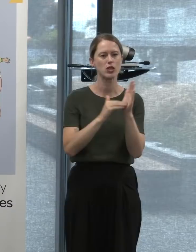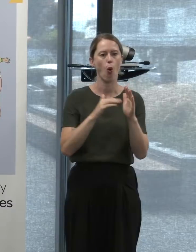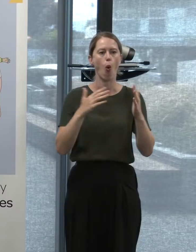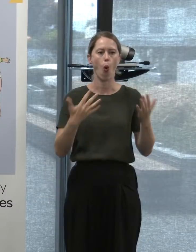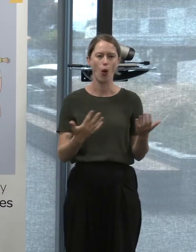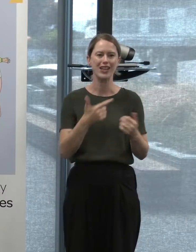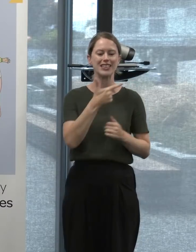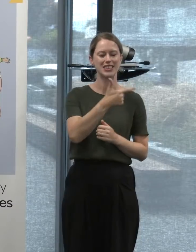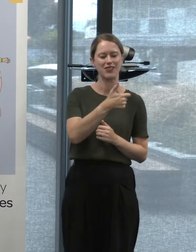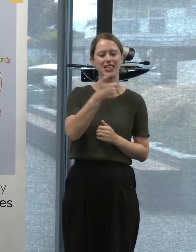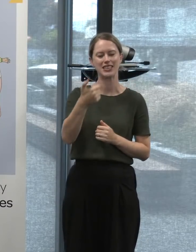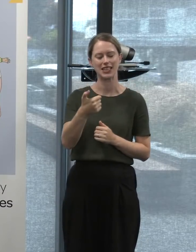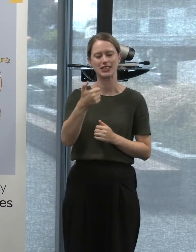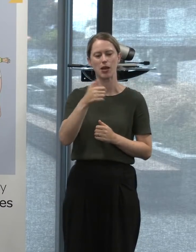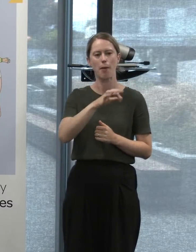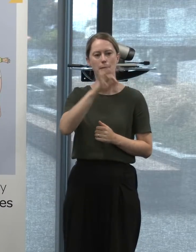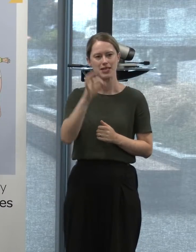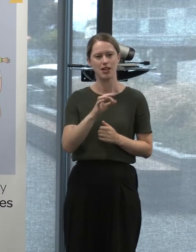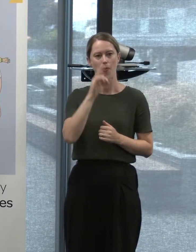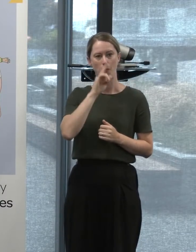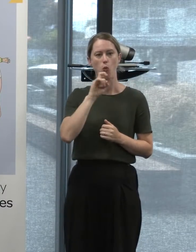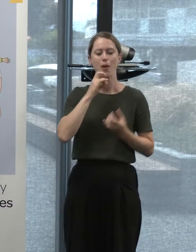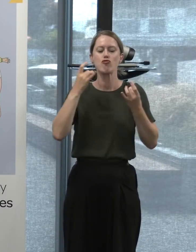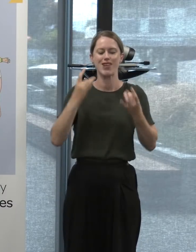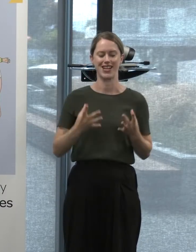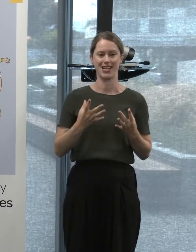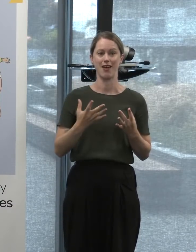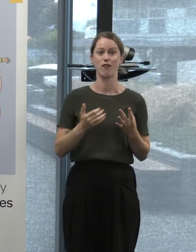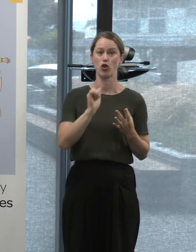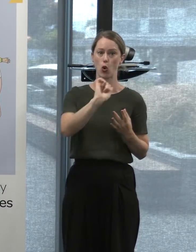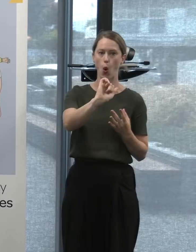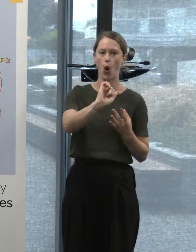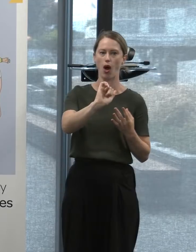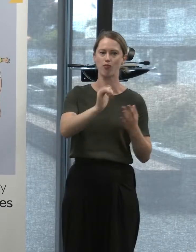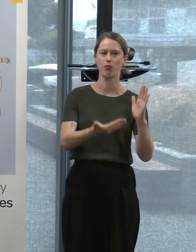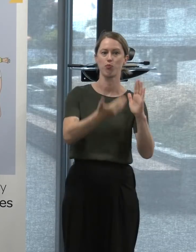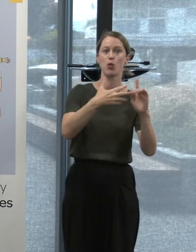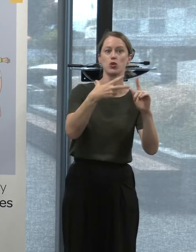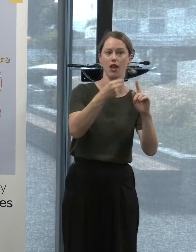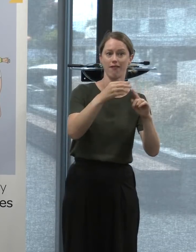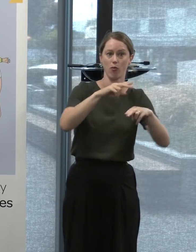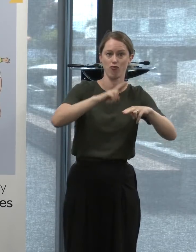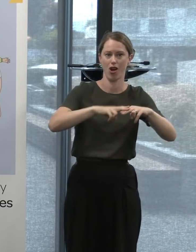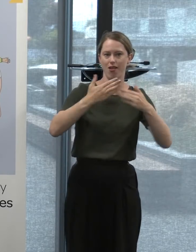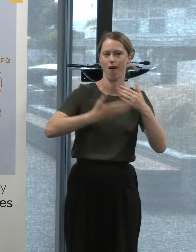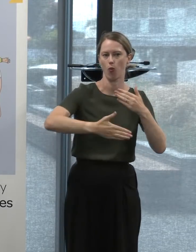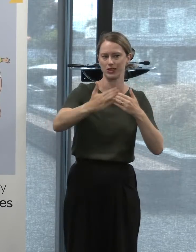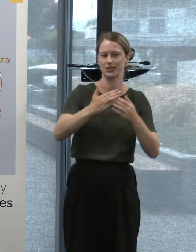That brings us to a total of just over 3 million New Zealanders, 76% of New Zealanders who are fully